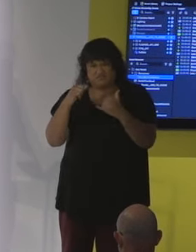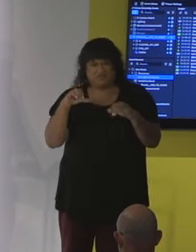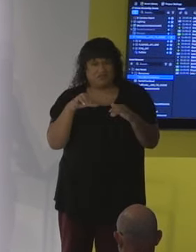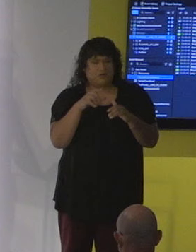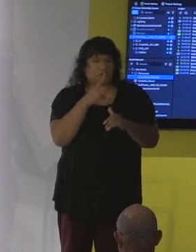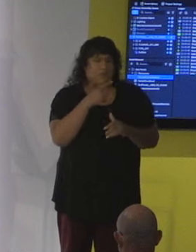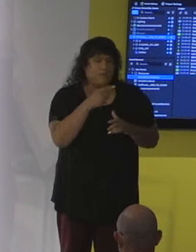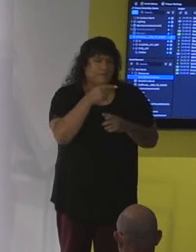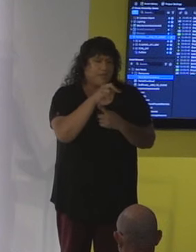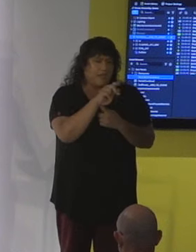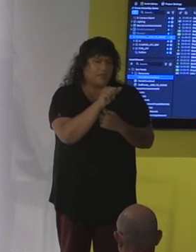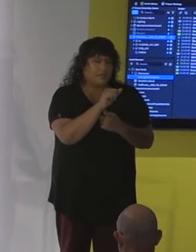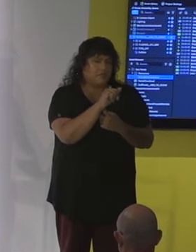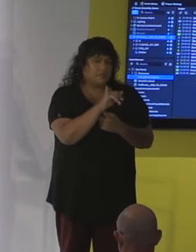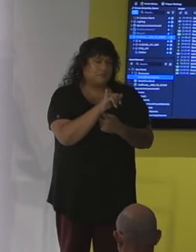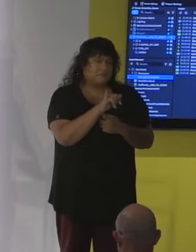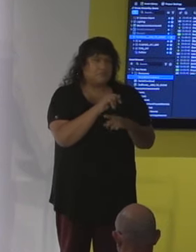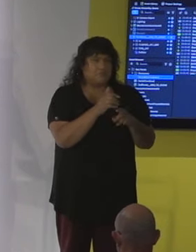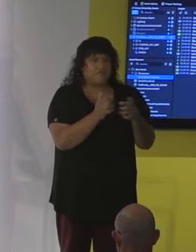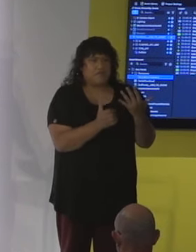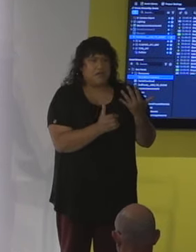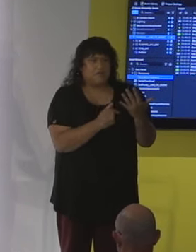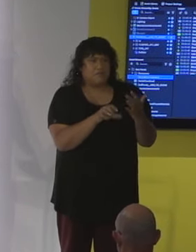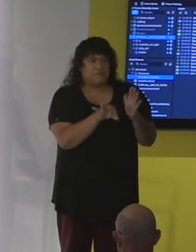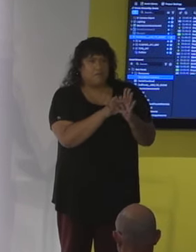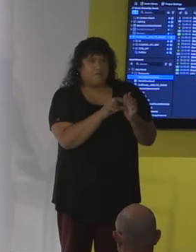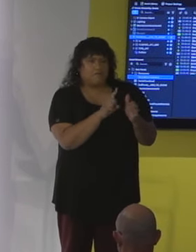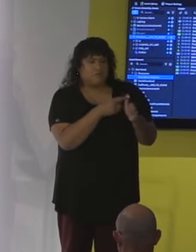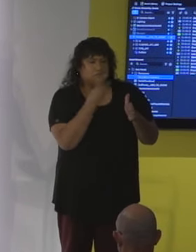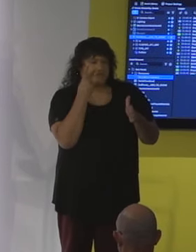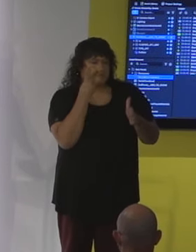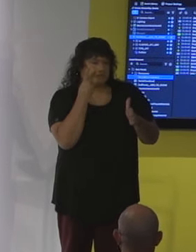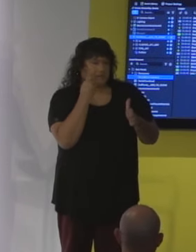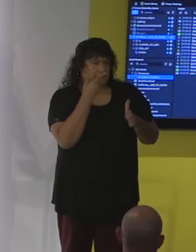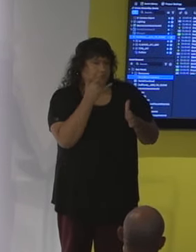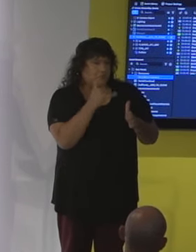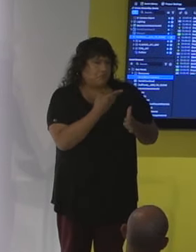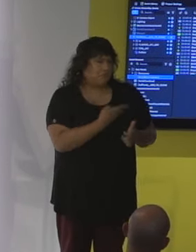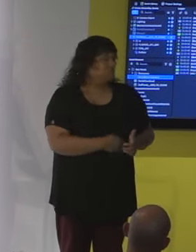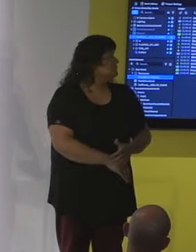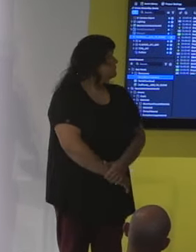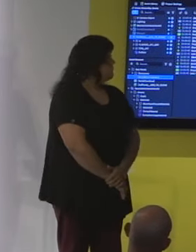Let's make this like five at first and see how that looks. (toggle popping)